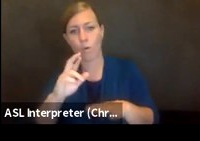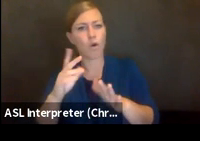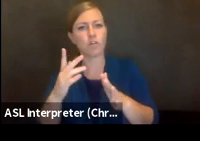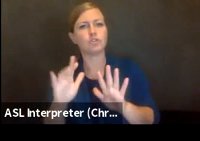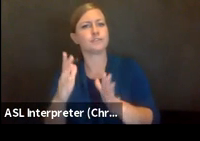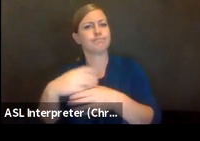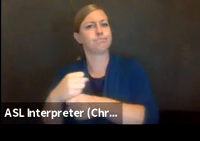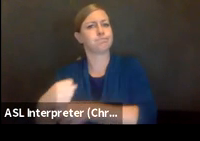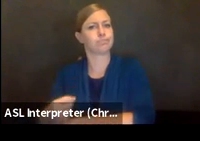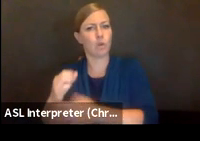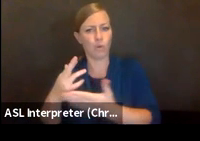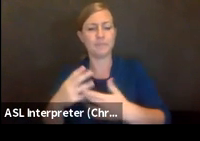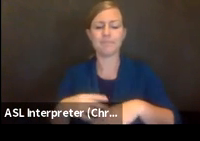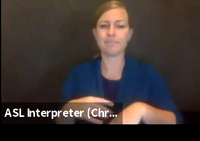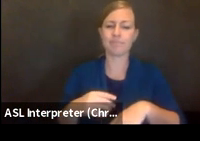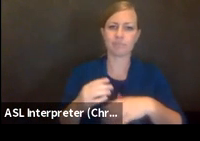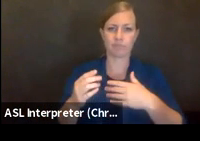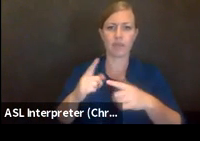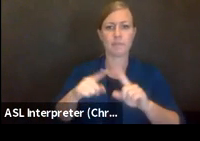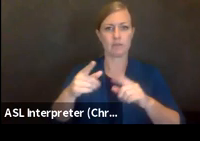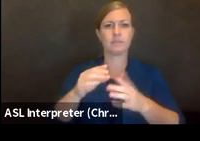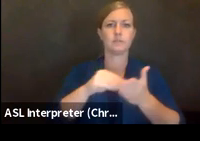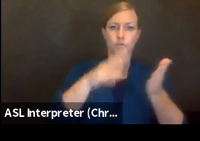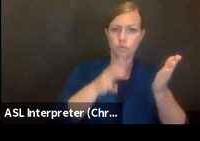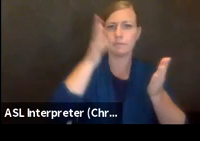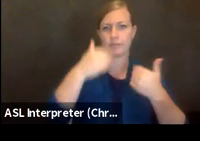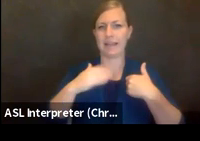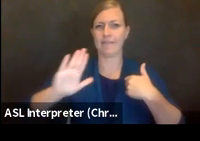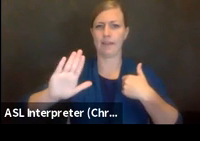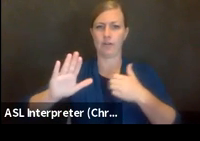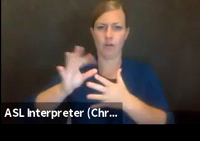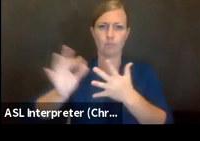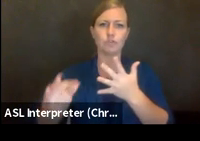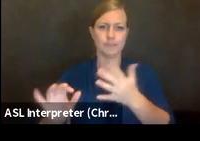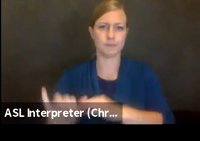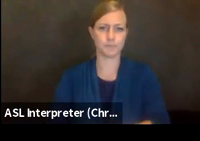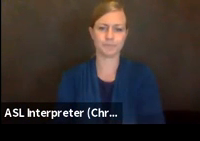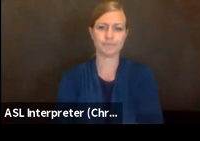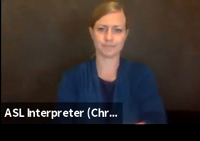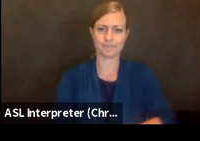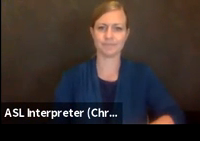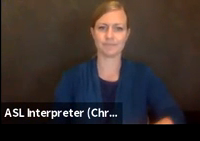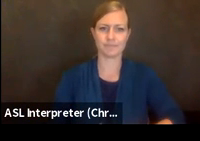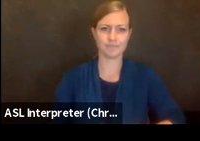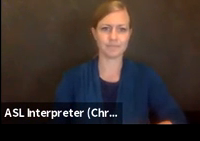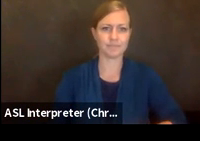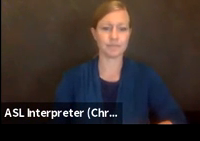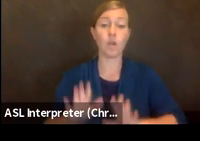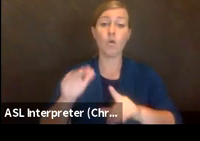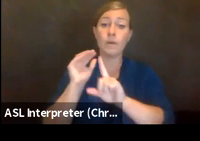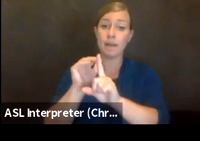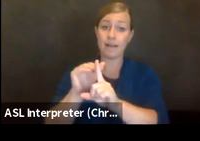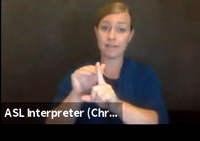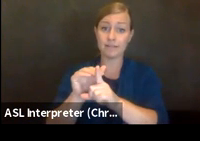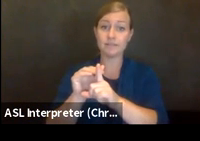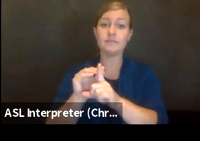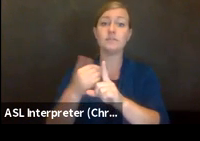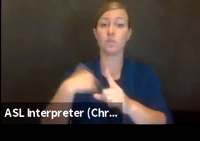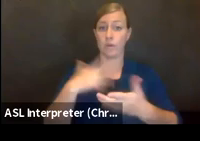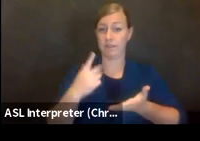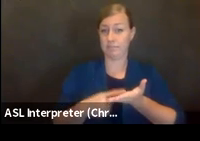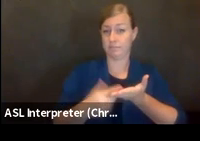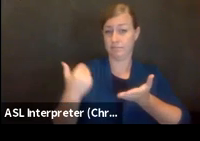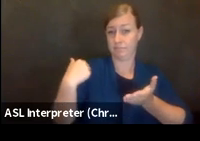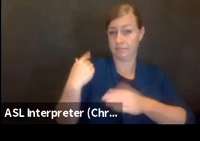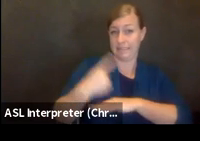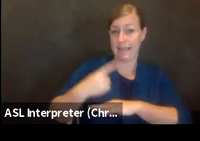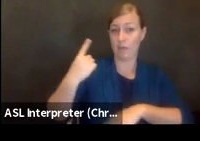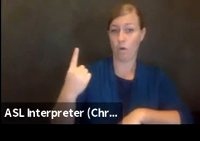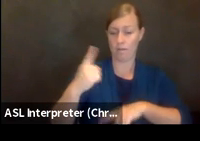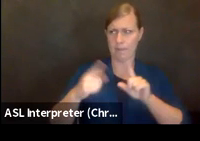ESD 189 - Amy Colburn: Students and parents will also have a number of options to select from. And just to remind you, we did talk about this on day one, but that was seems like a long time ago.